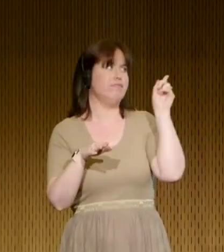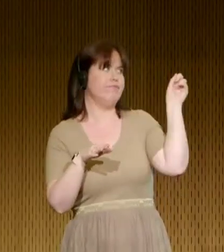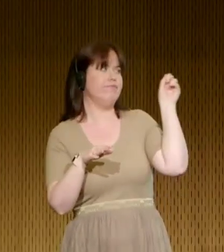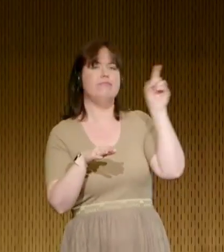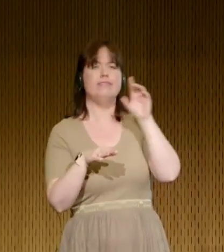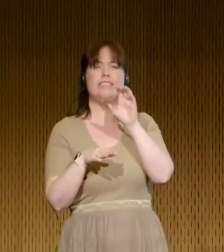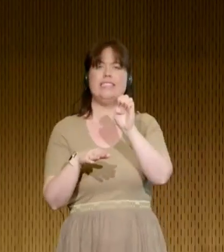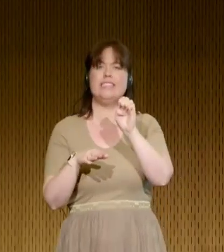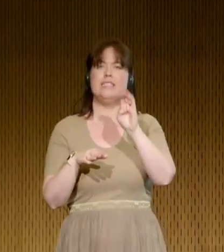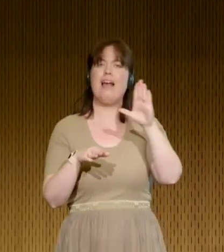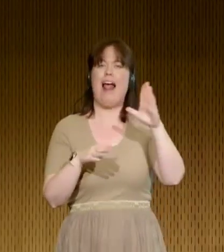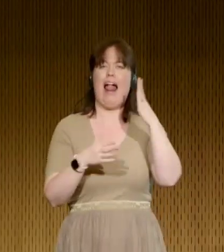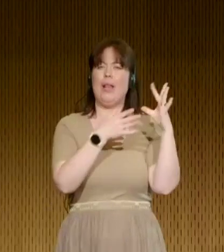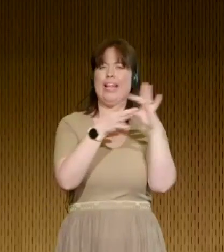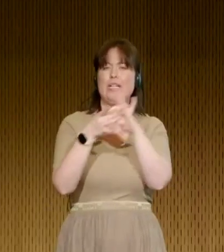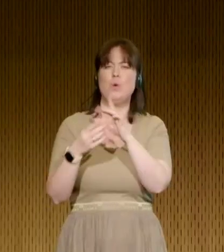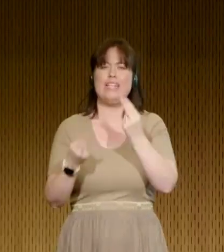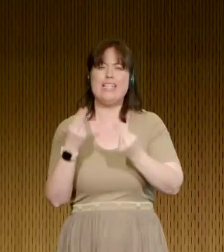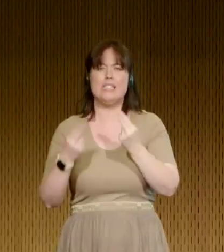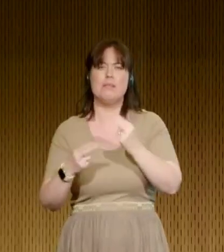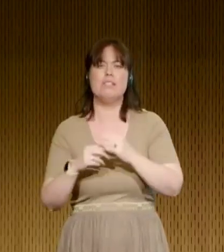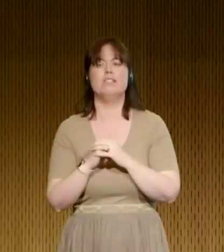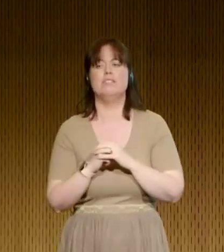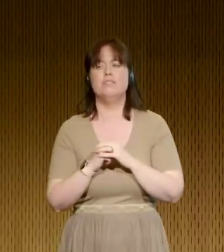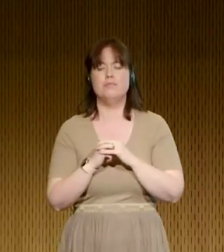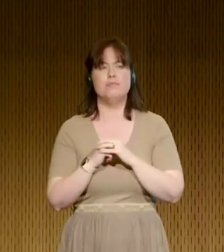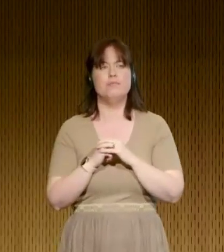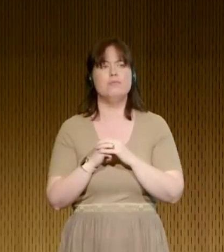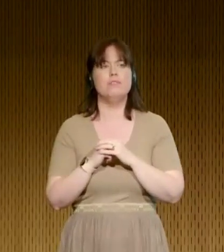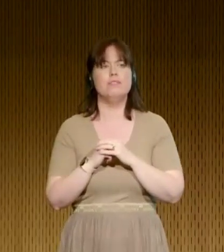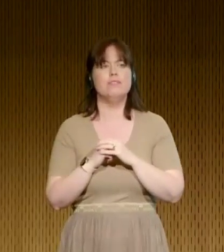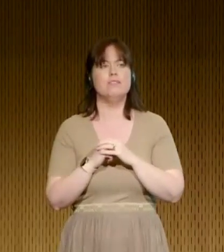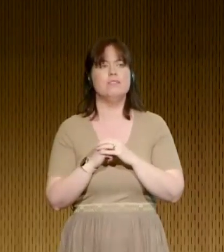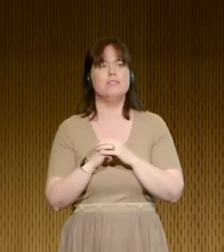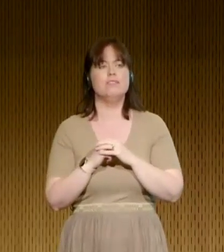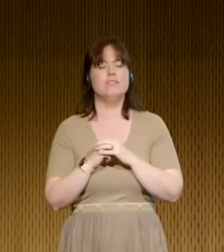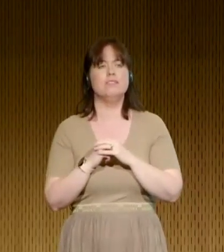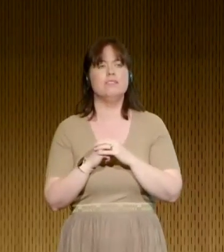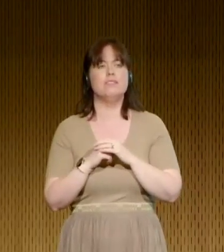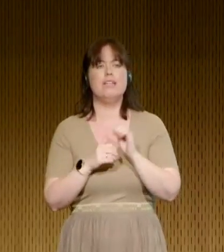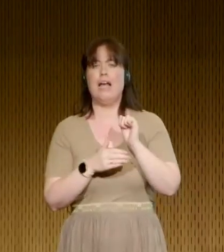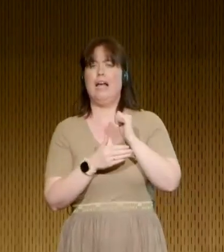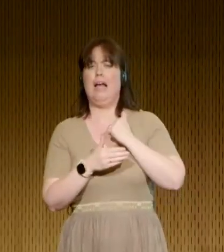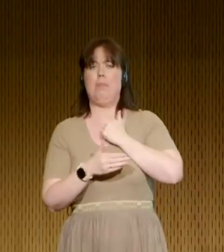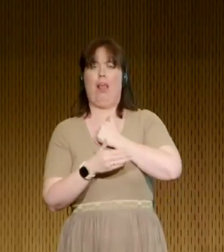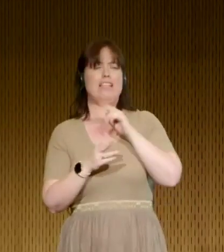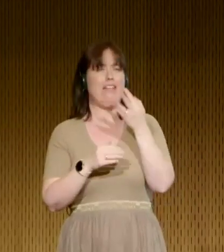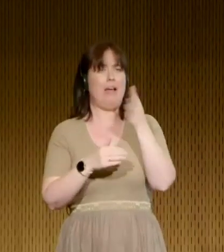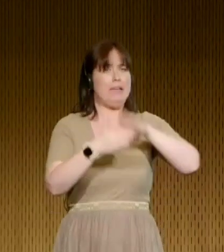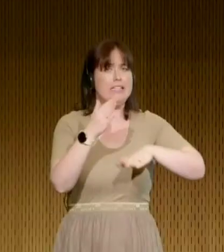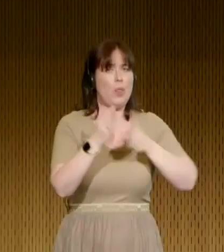with your assessment? And apologies if I've if I've not picked up on that in your presentation